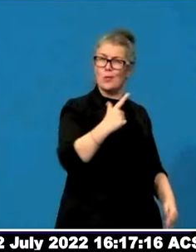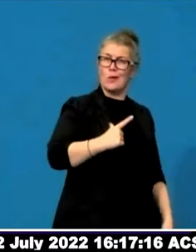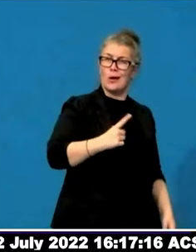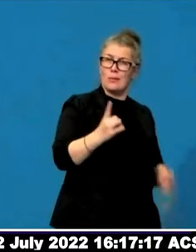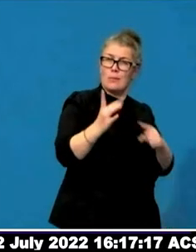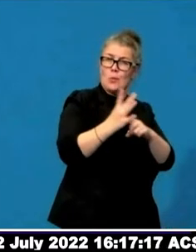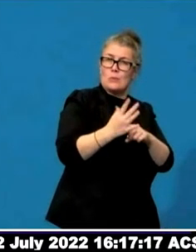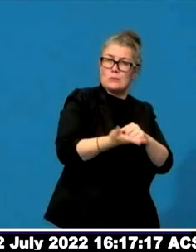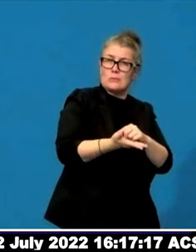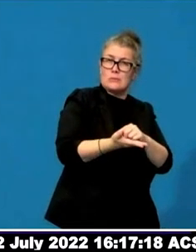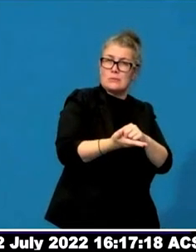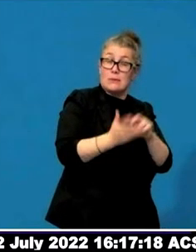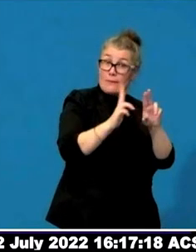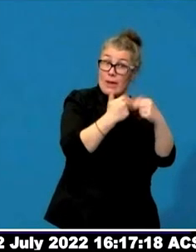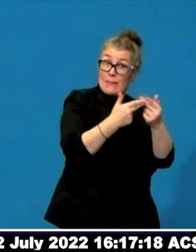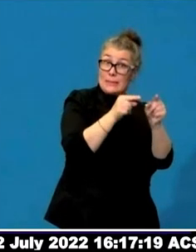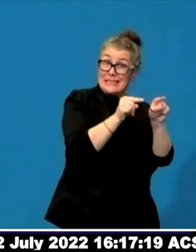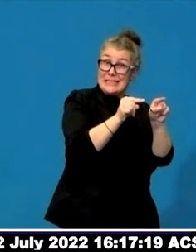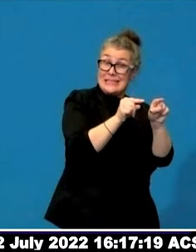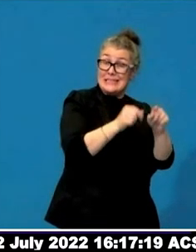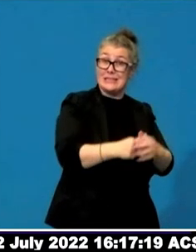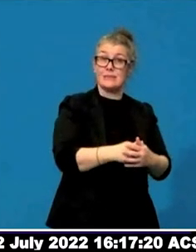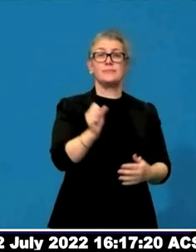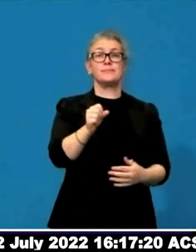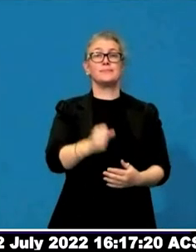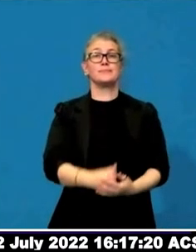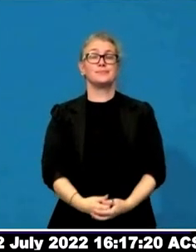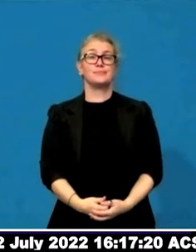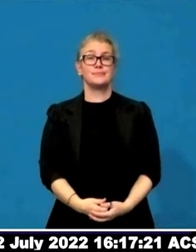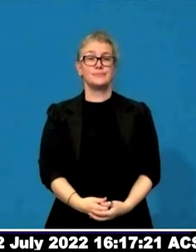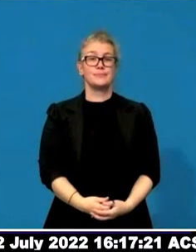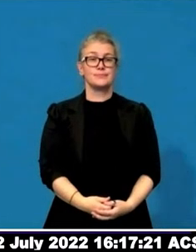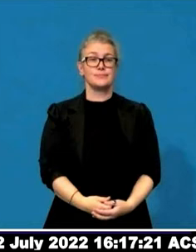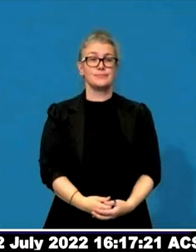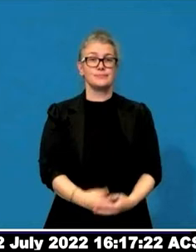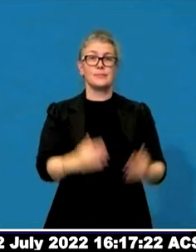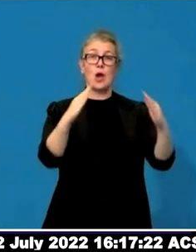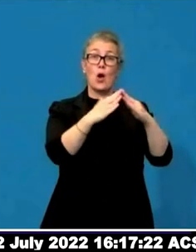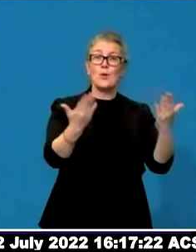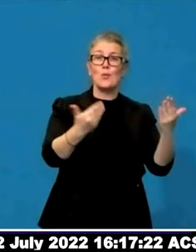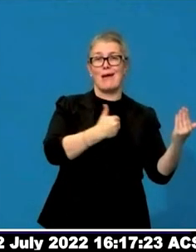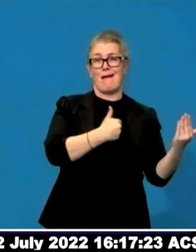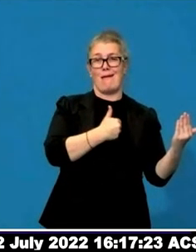Is that where family is? Yeah. Home is where the heart is. Family.